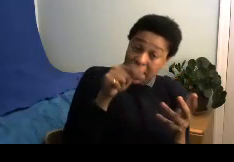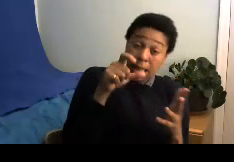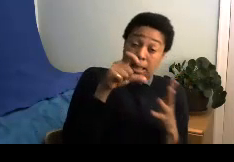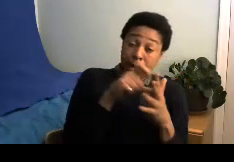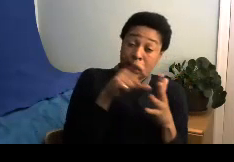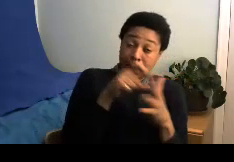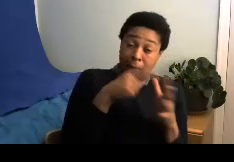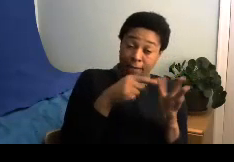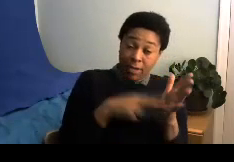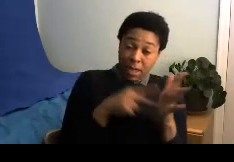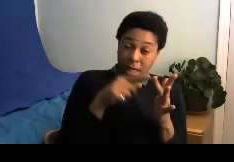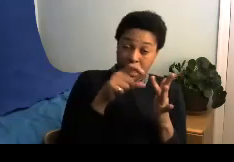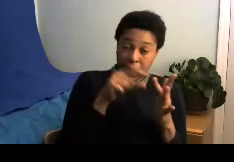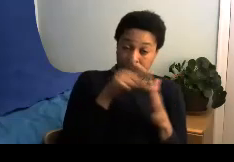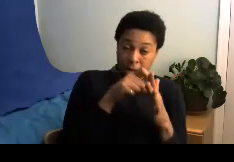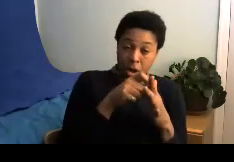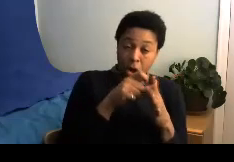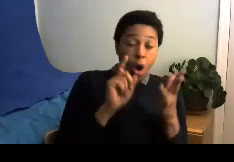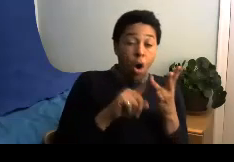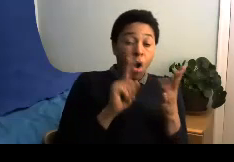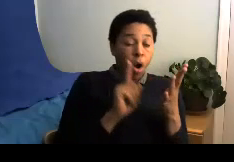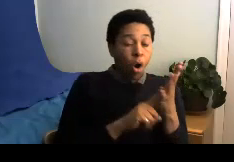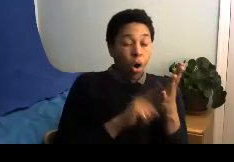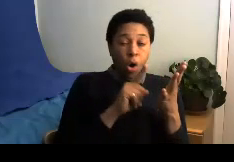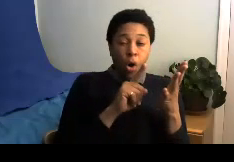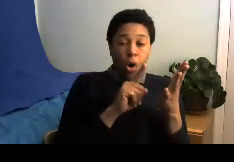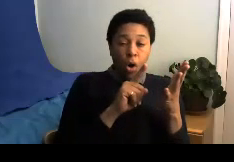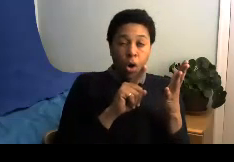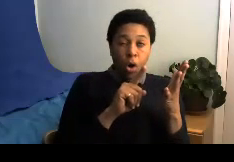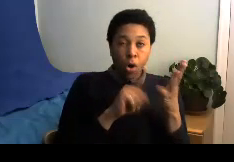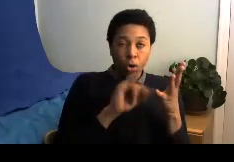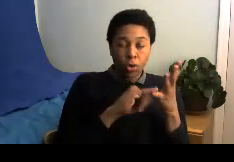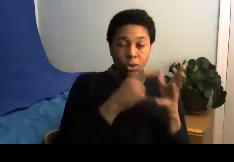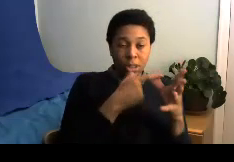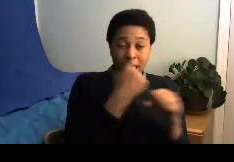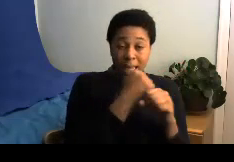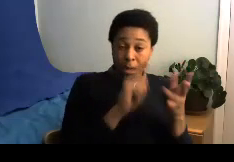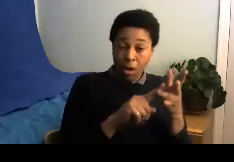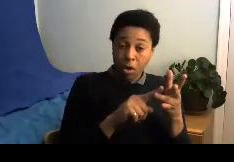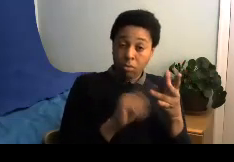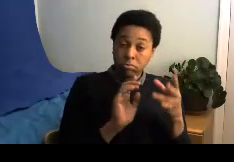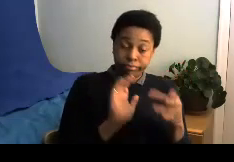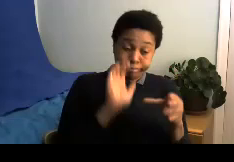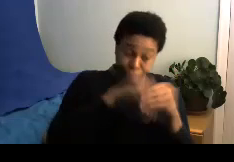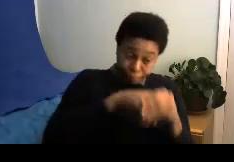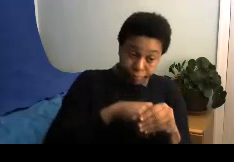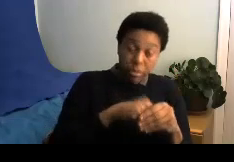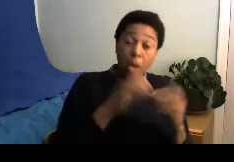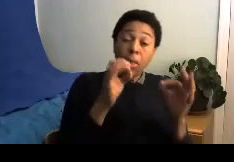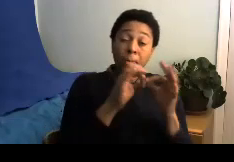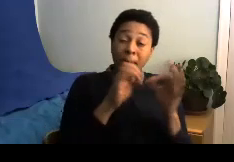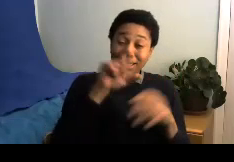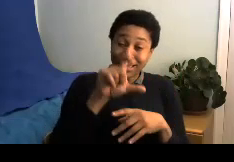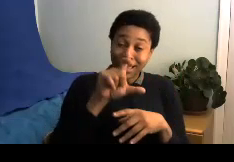with films that are really going to Black British history. Uhm,